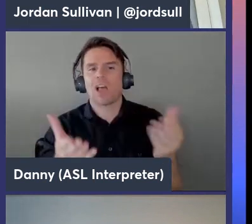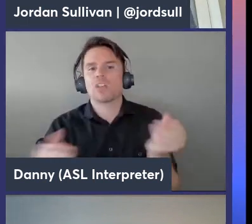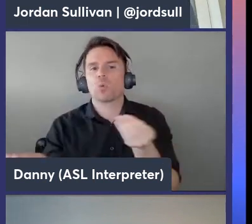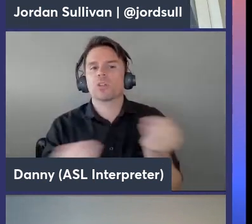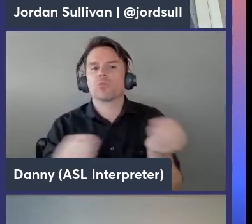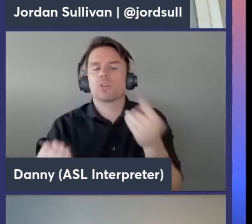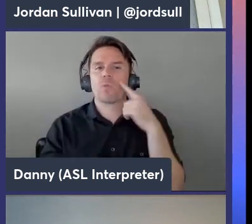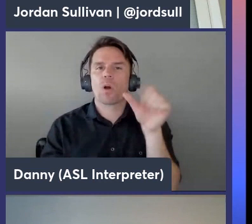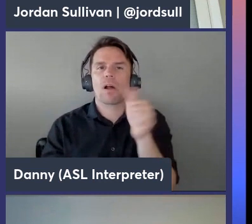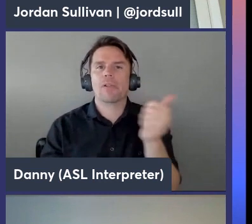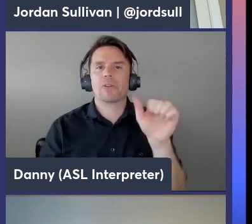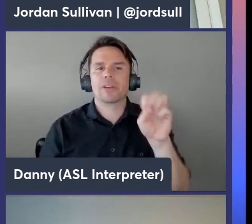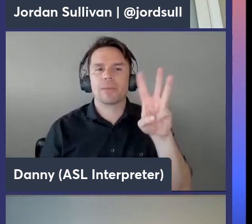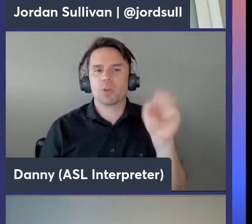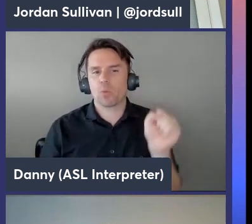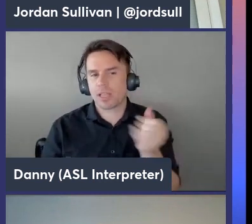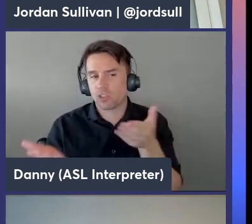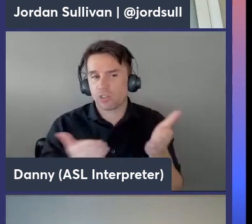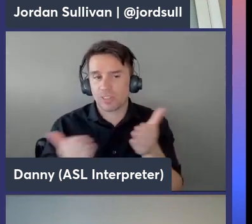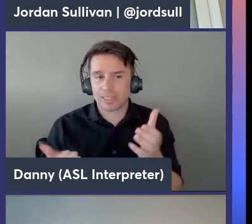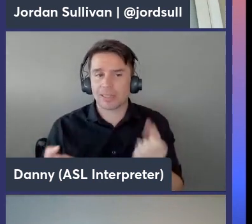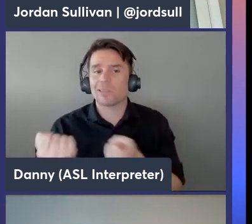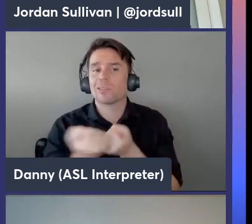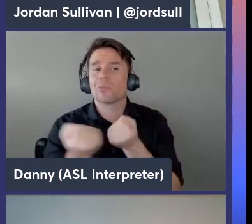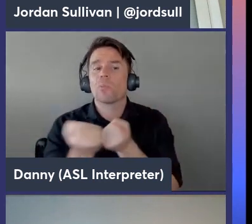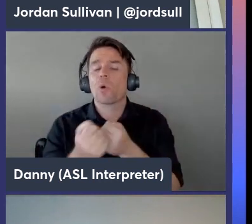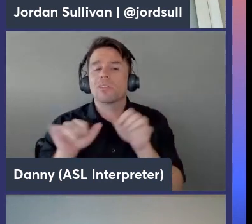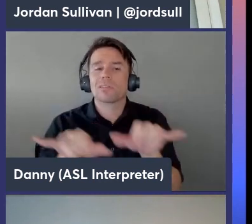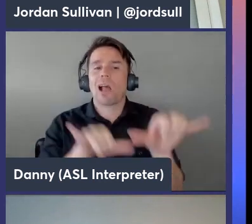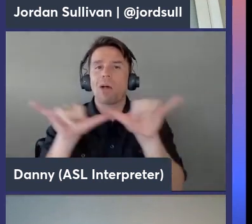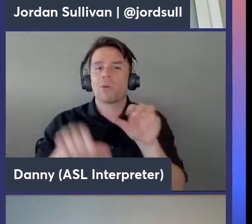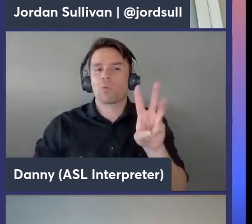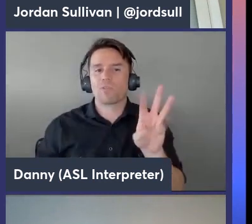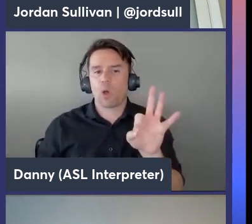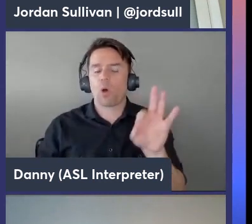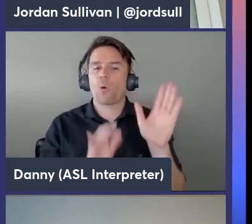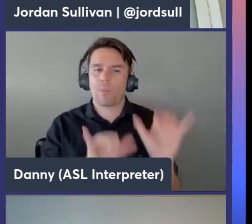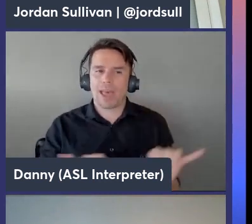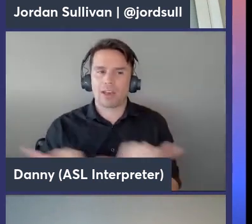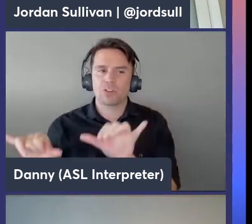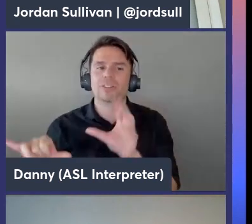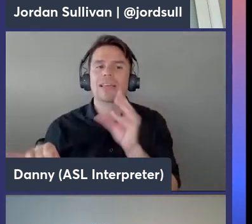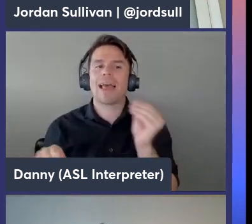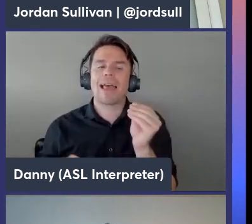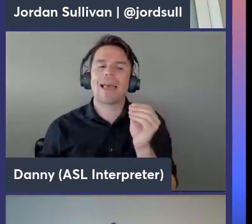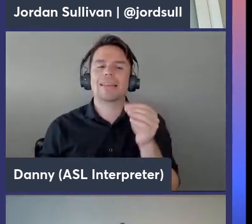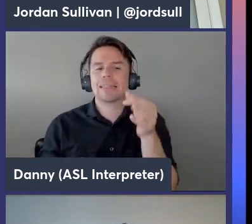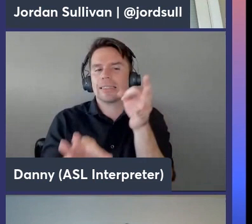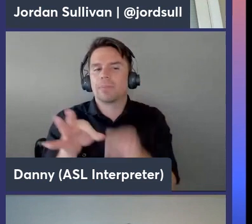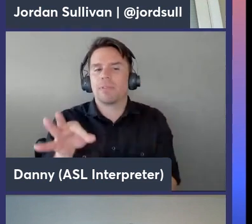and simplifying the implementation of common tasks. We want you to try to be able to focus on higher value business logic.